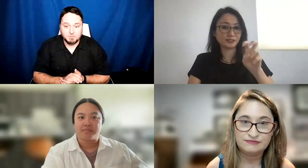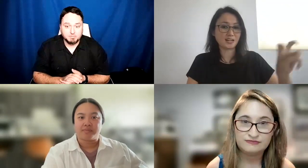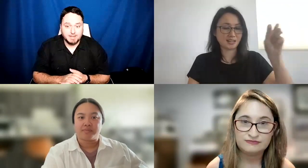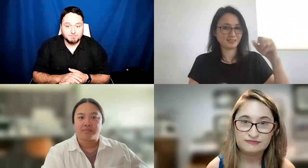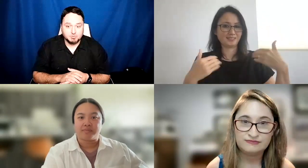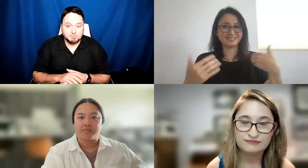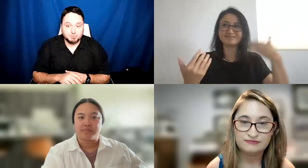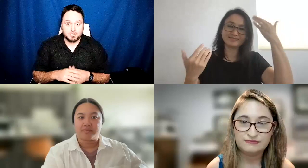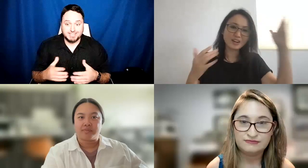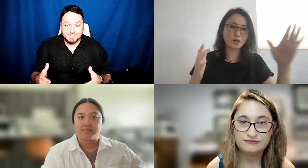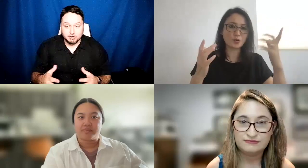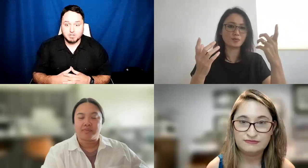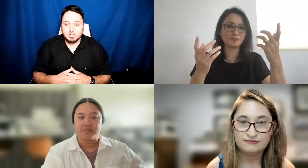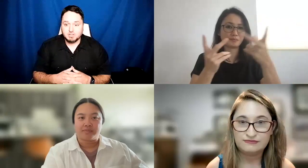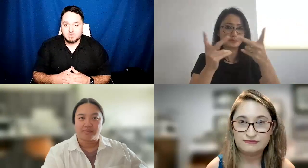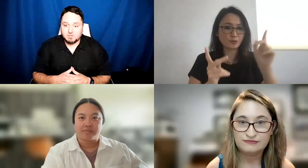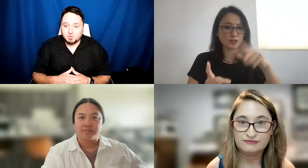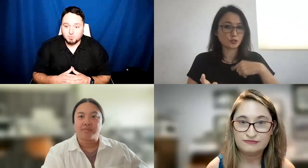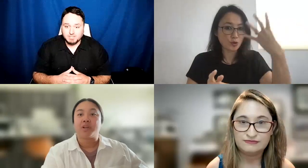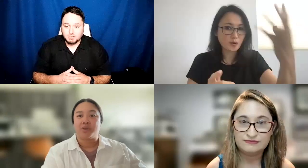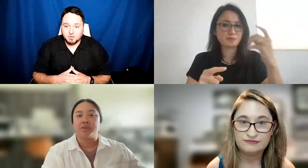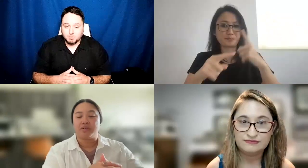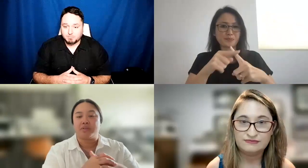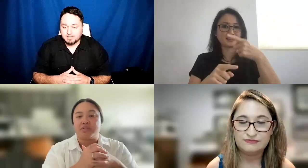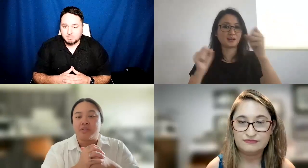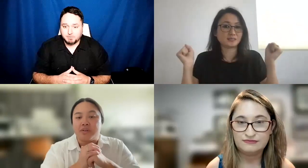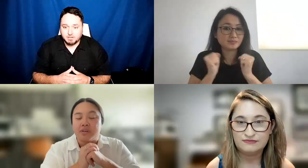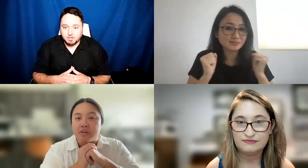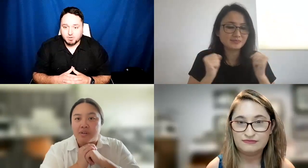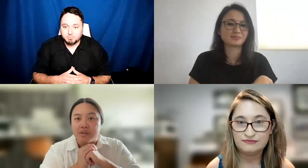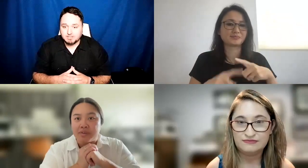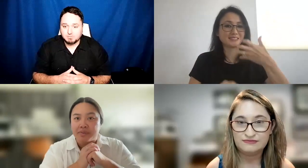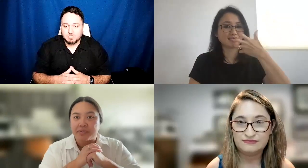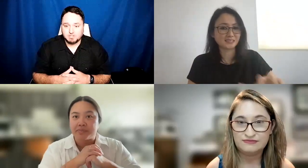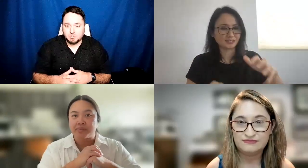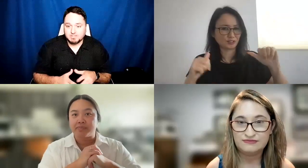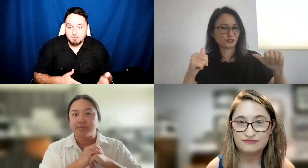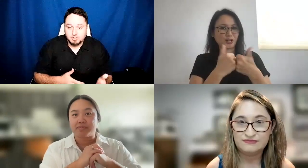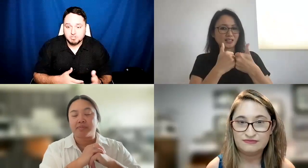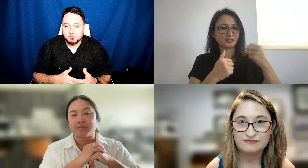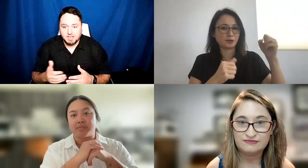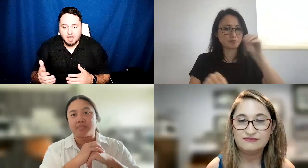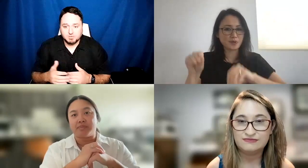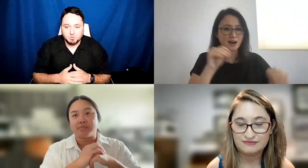we were planning for travel for a year, so we didn't know the places that we were gonna go, plus we didn't know the temperature whether it's hot, cold,